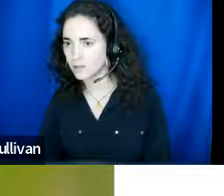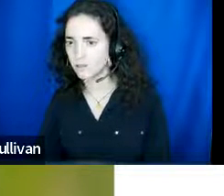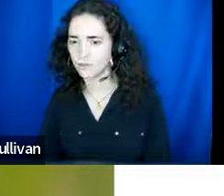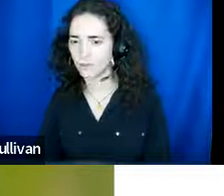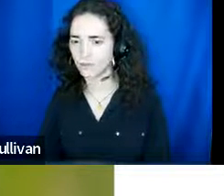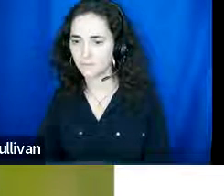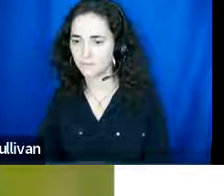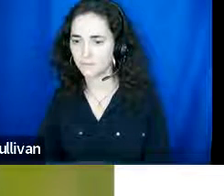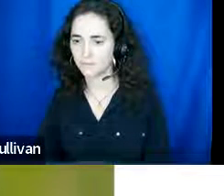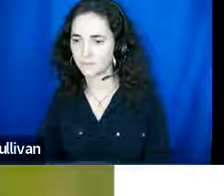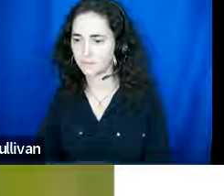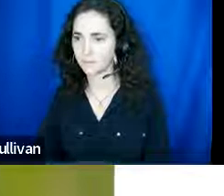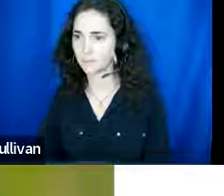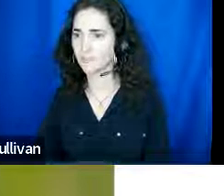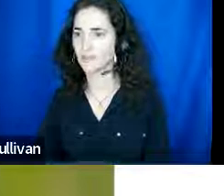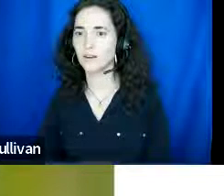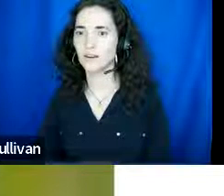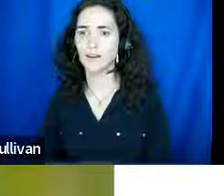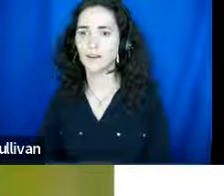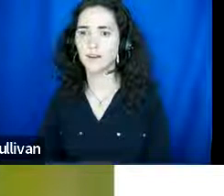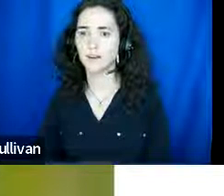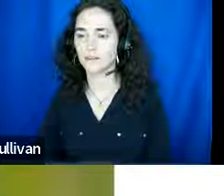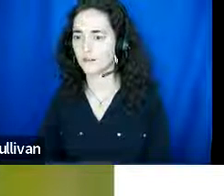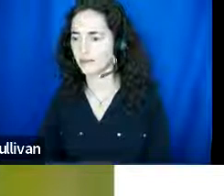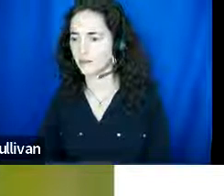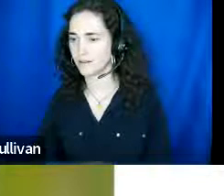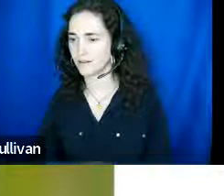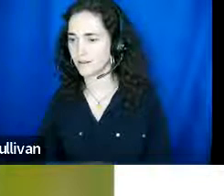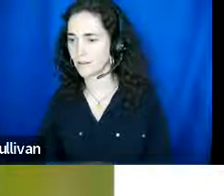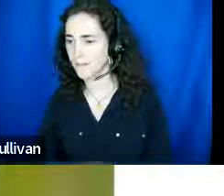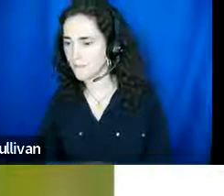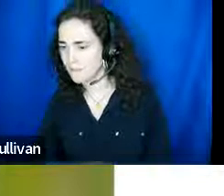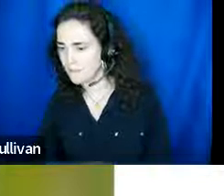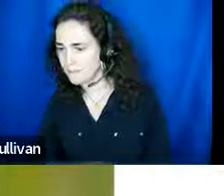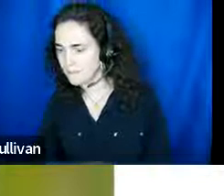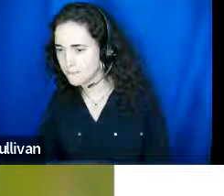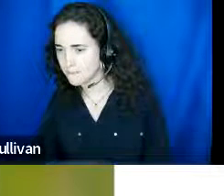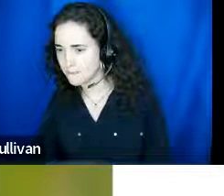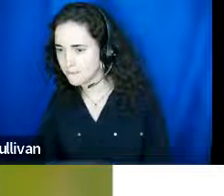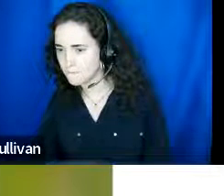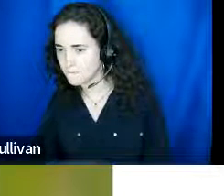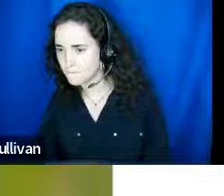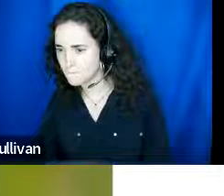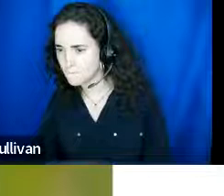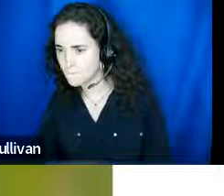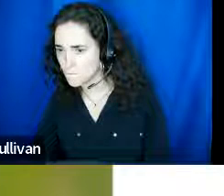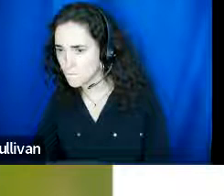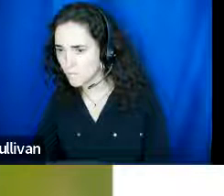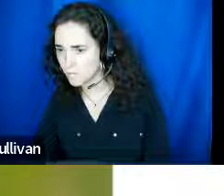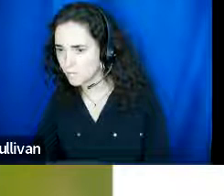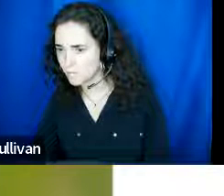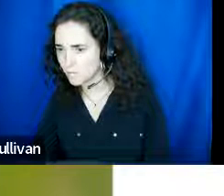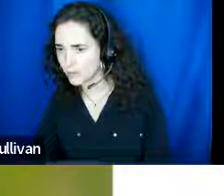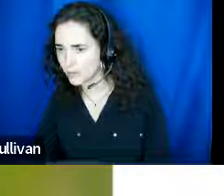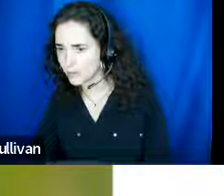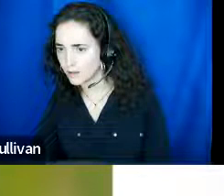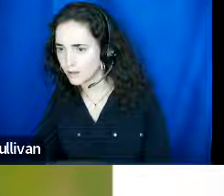There we go!